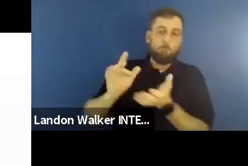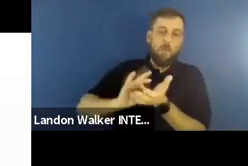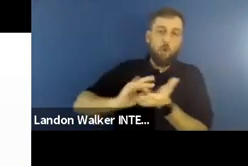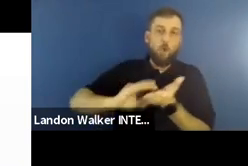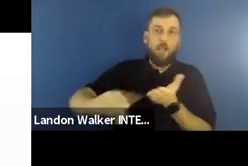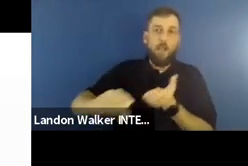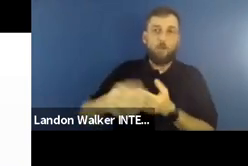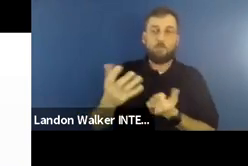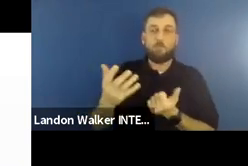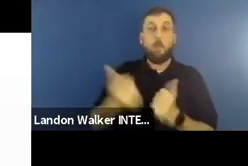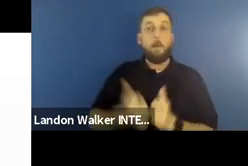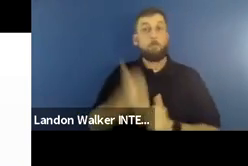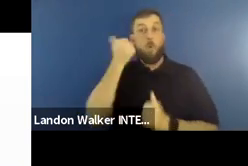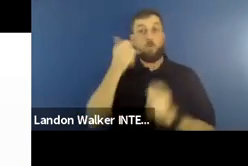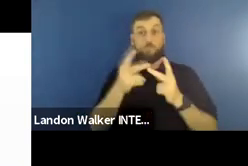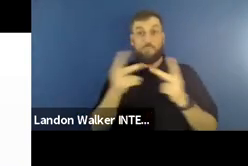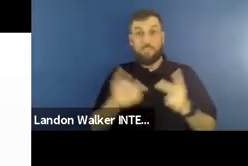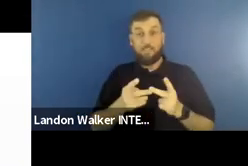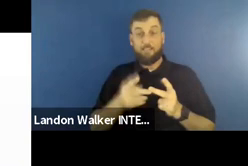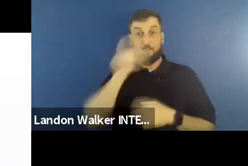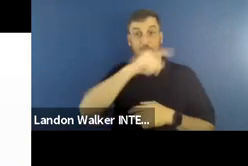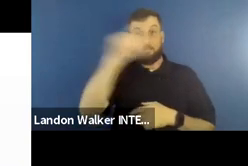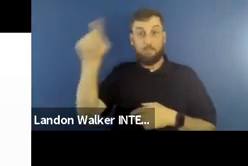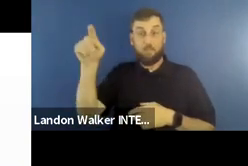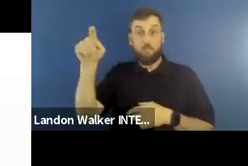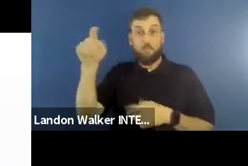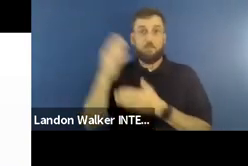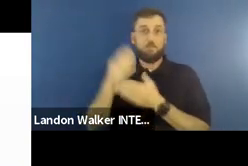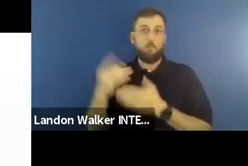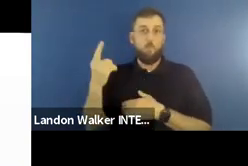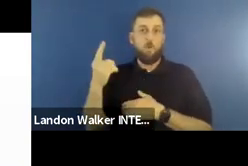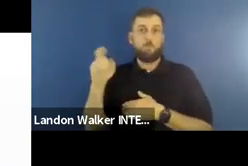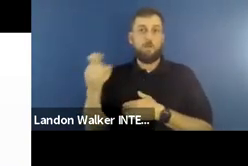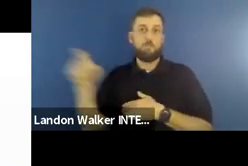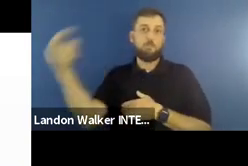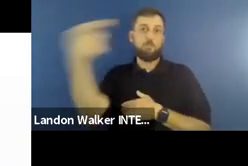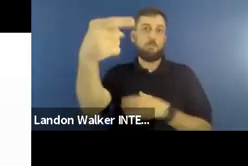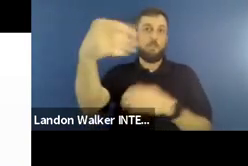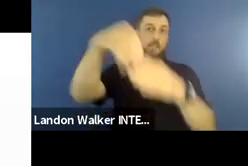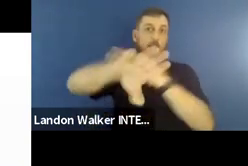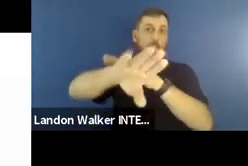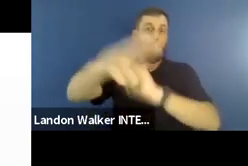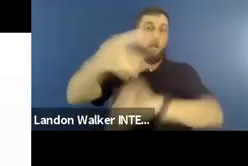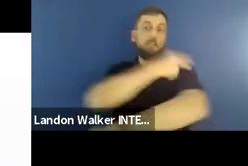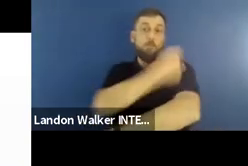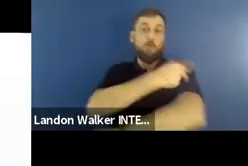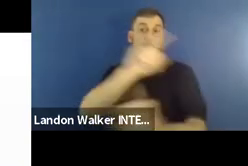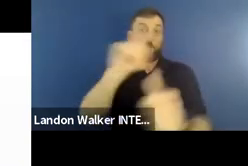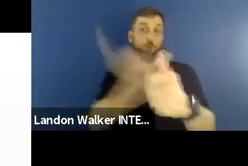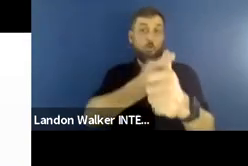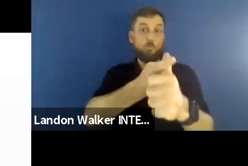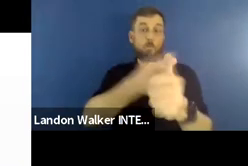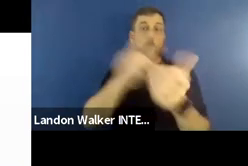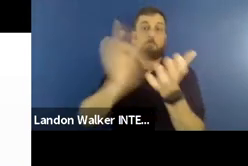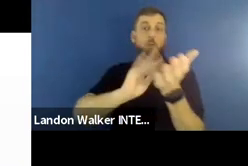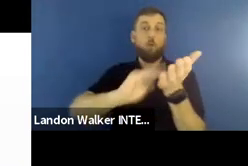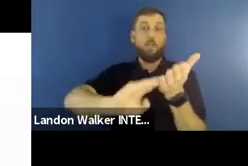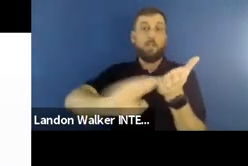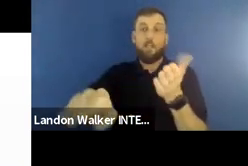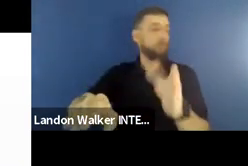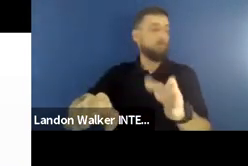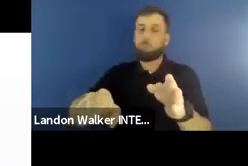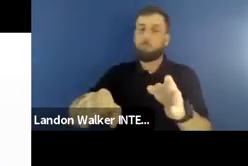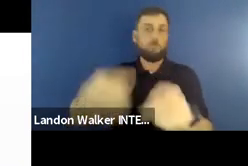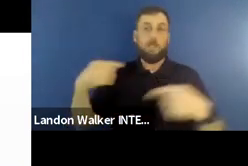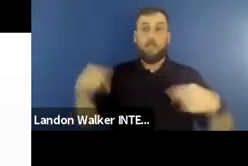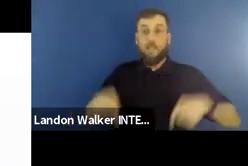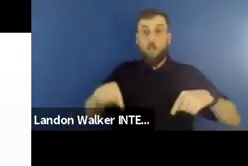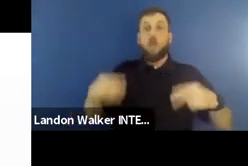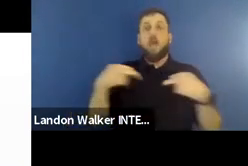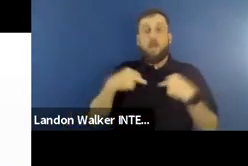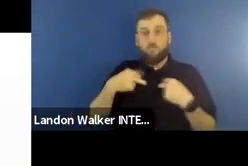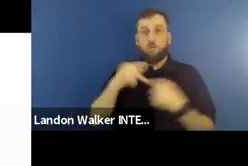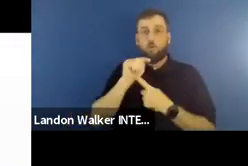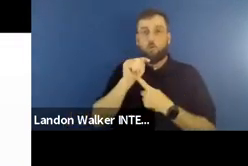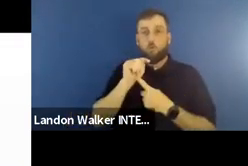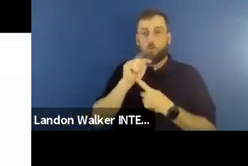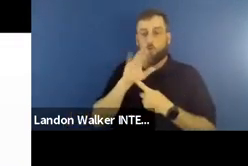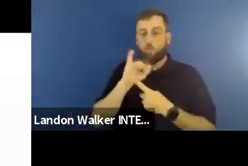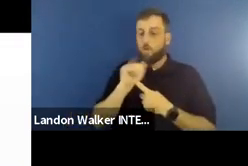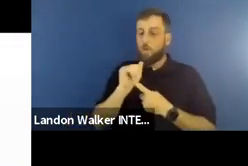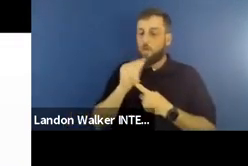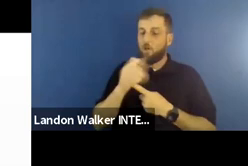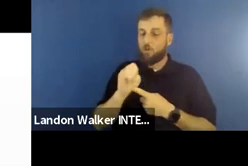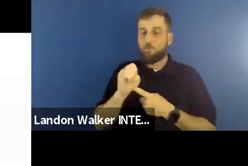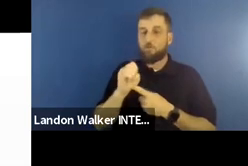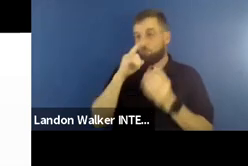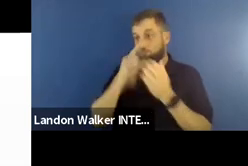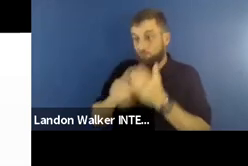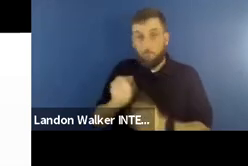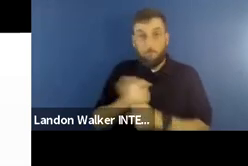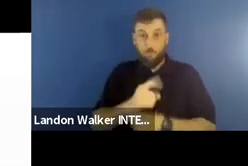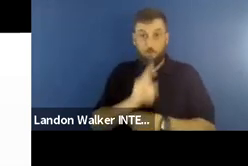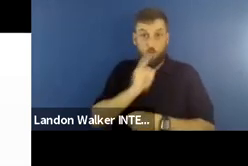So like I said most most facilities they want someone to go to a hospital first to receive medical clearance. That's not what we do here we typically do triage and we have a triage process, just to make sure that the individual is safe enough to be at